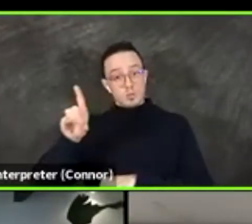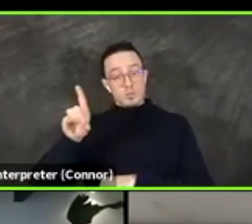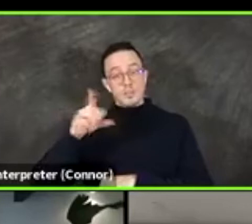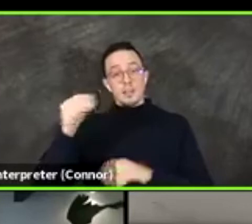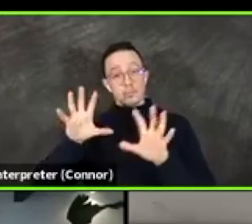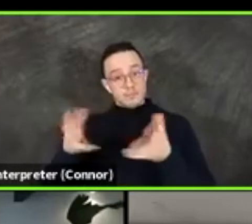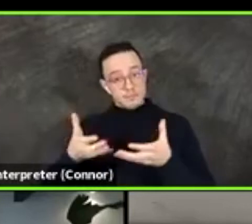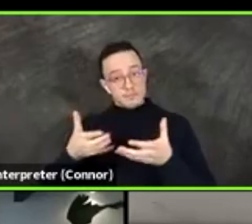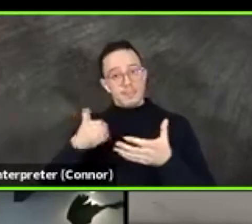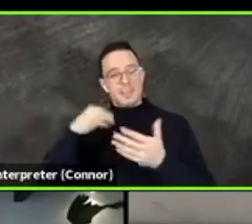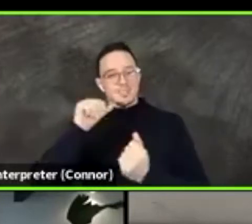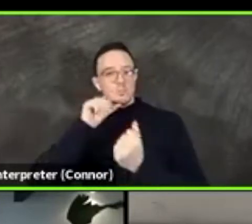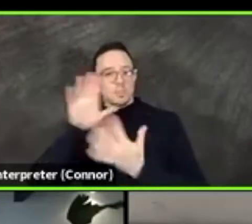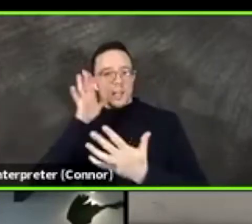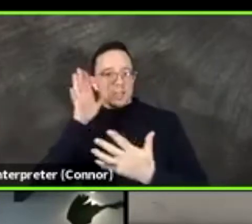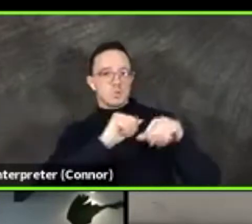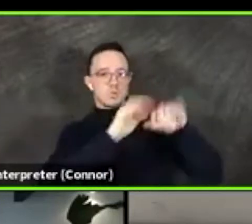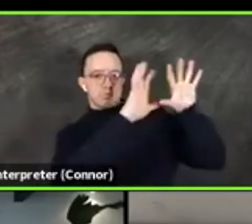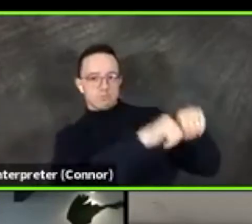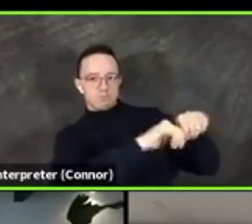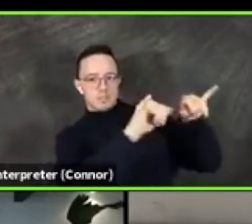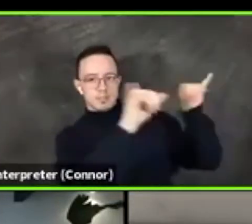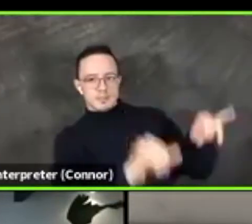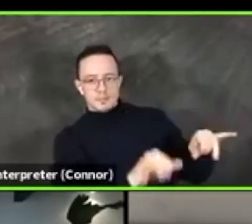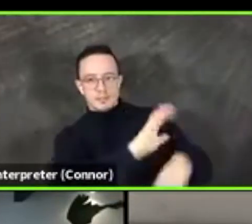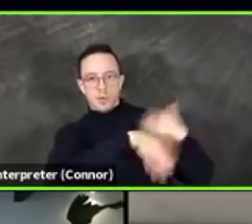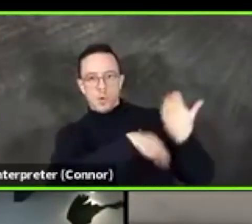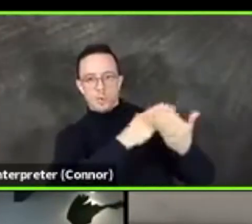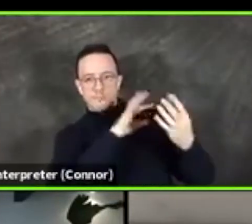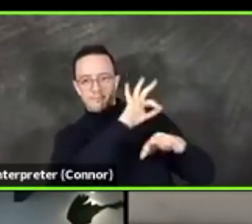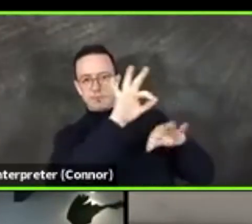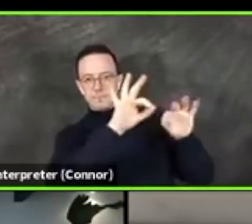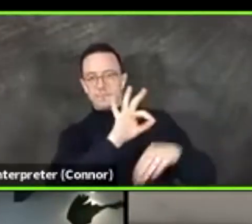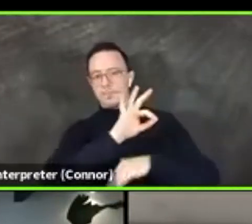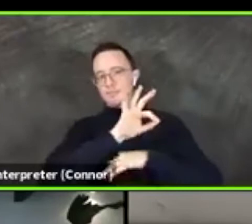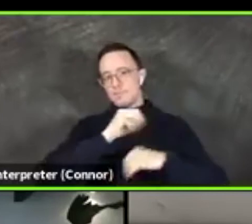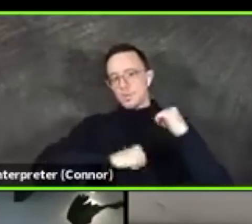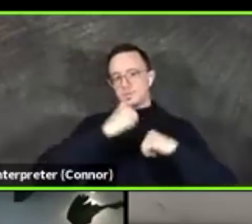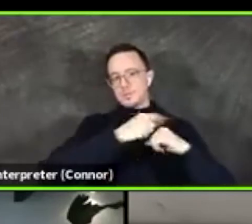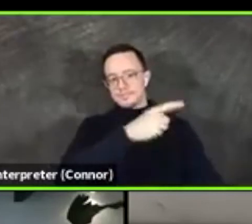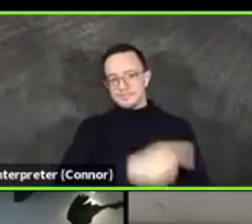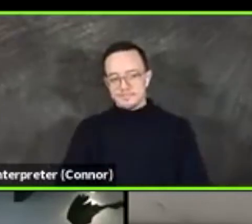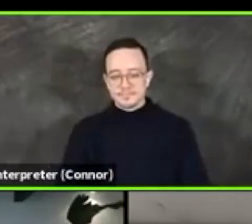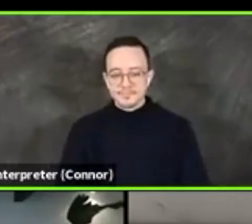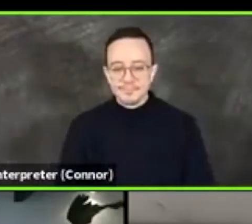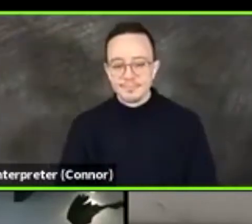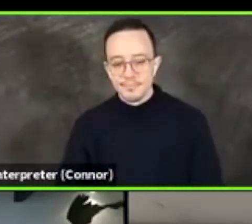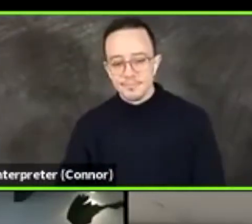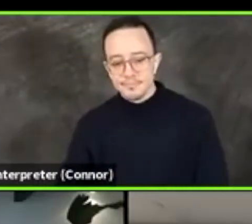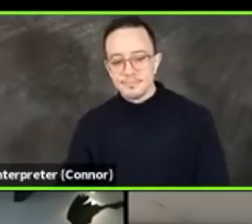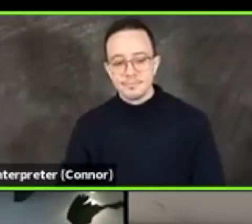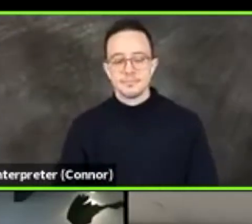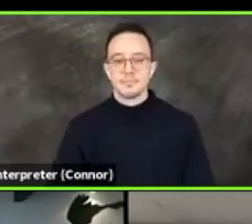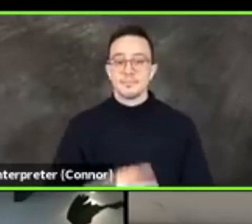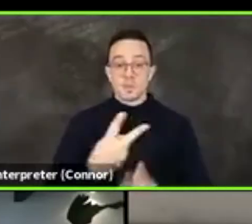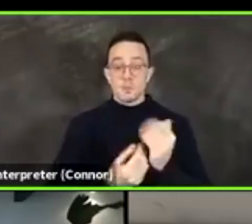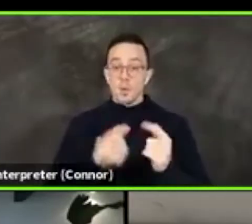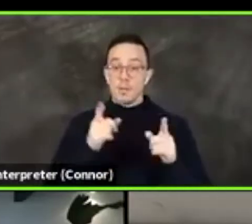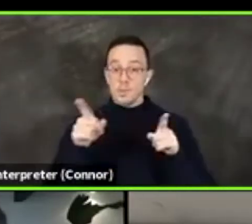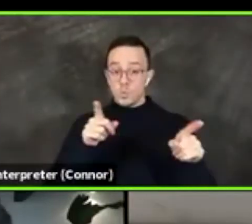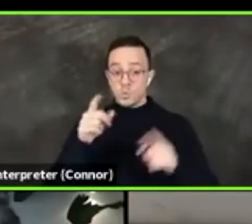THE STRUCTURE OF COLONIALISM, IN ALL FORMS." AND SO BOTH OF YOU, ARE, AND DO,